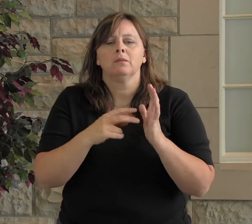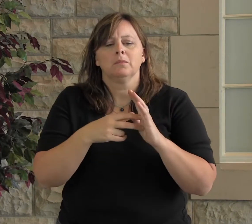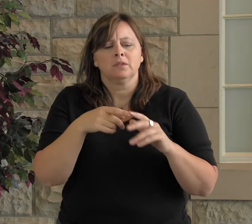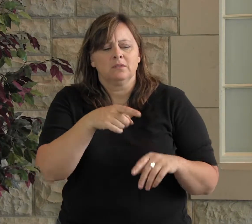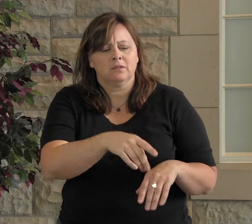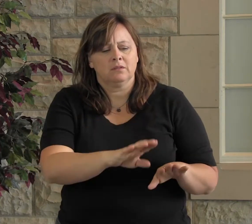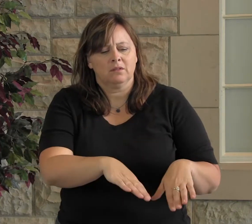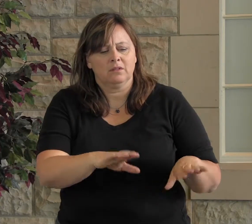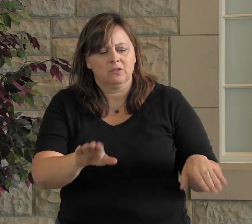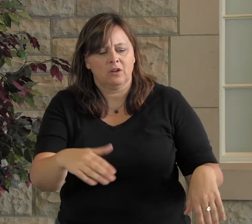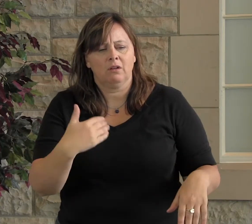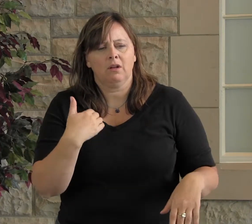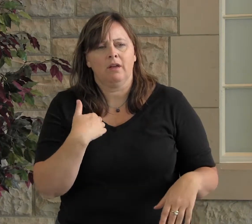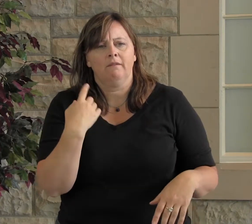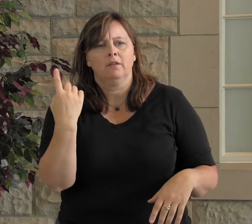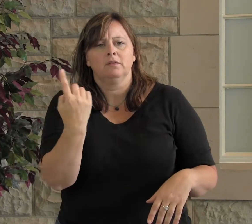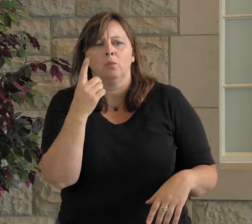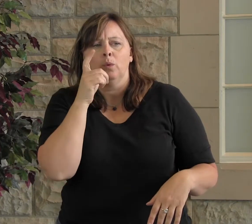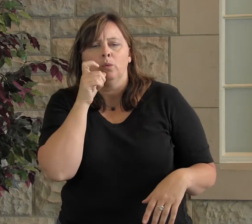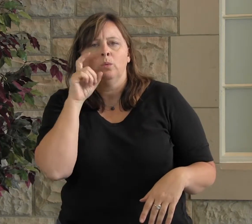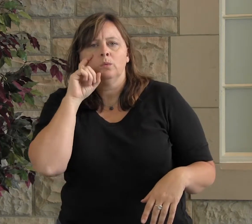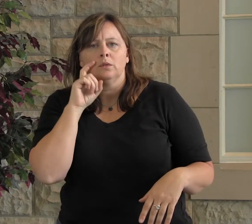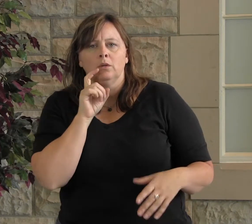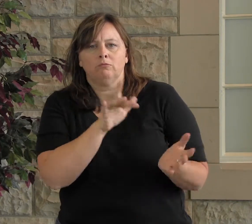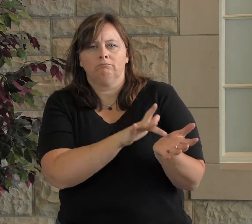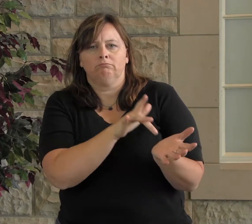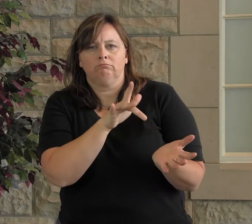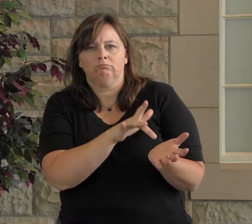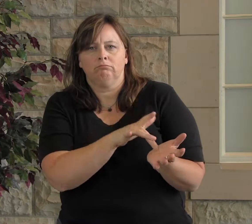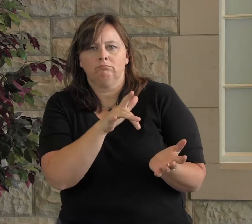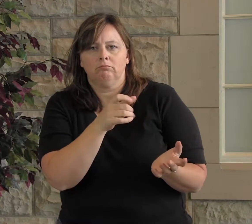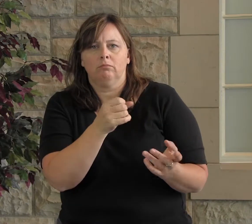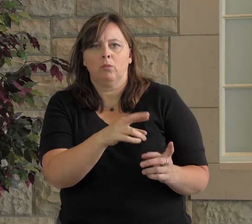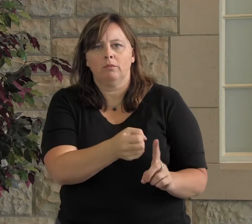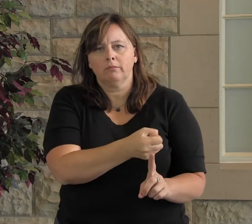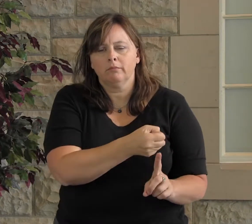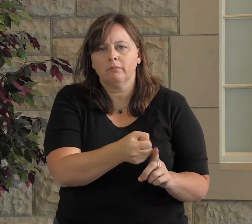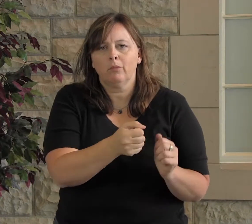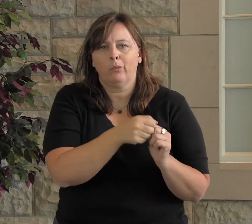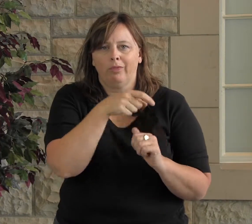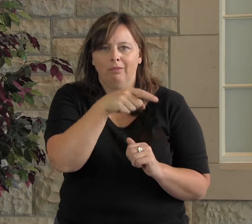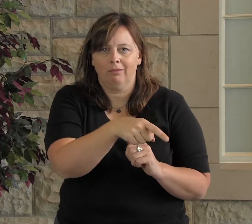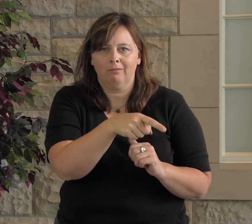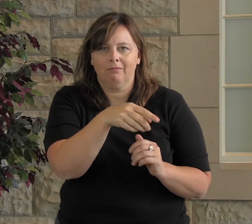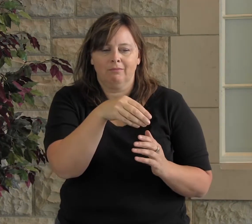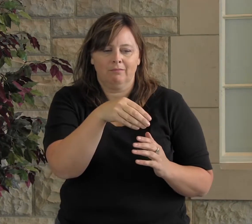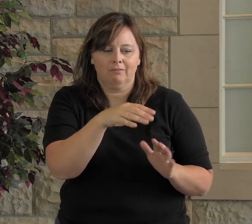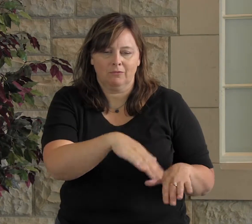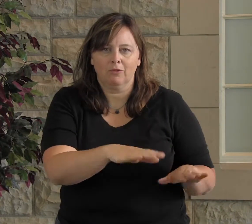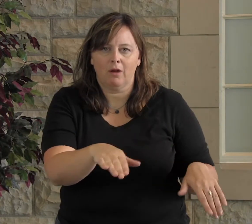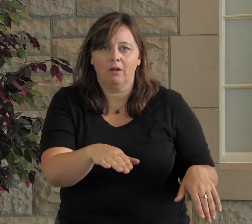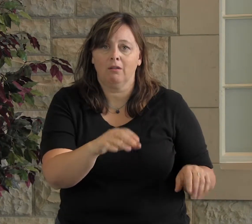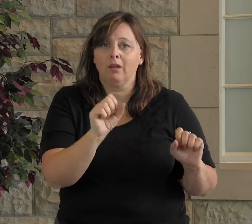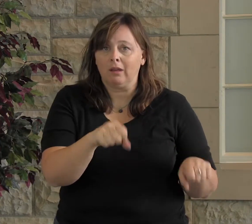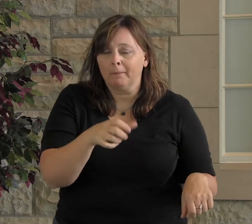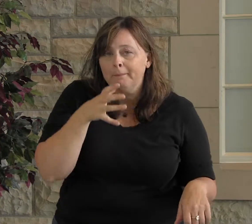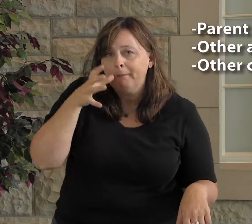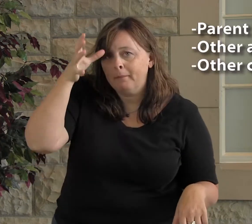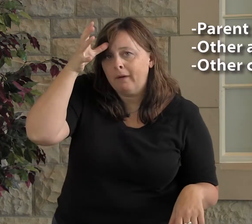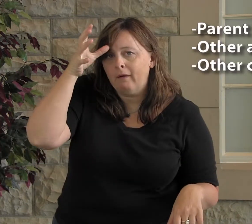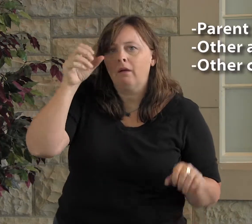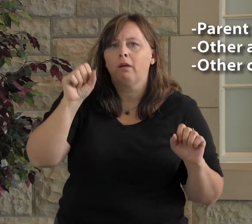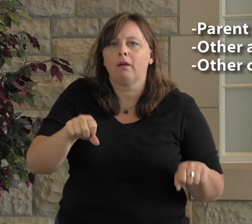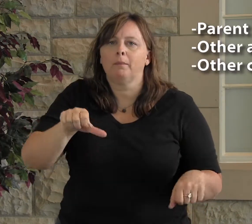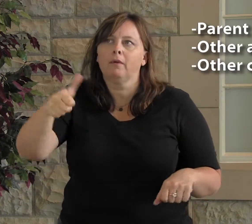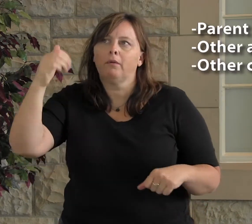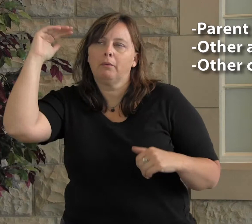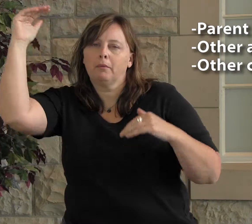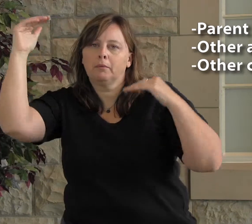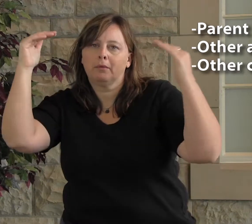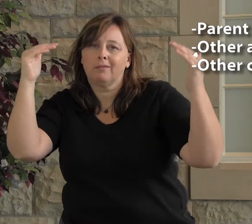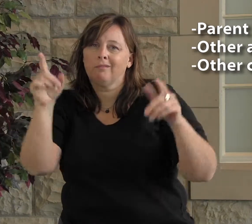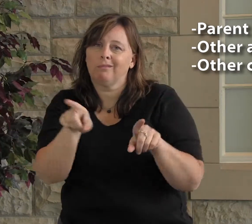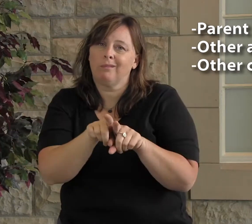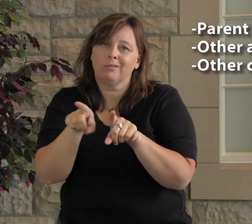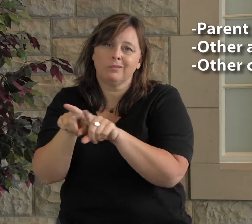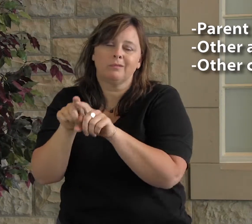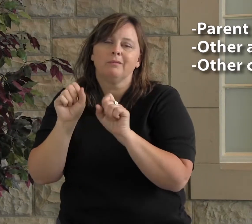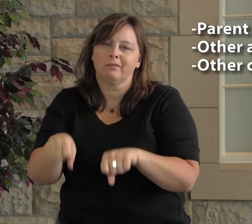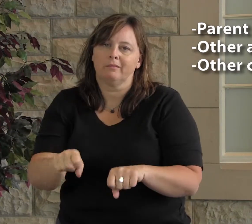It could be that the child has someone, who is sexually molesting them. It could be a parent, another adult,